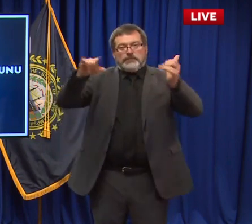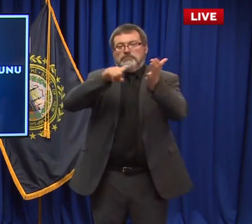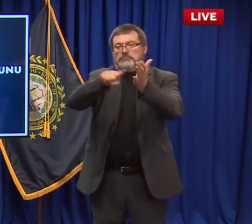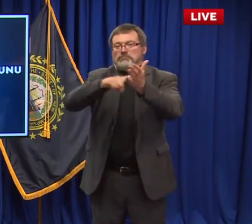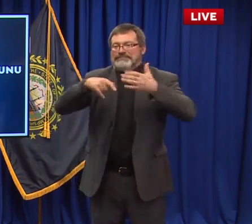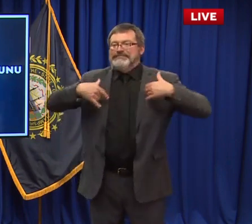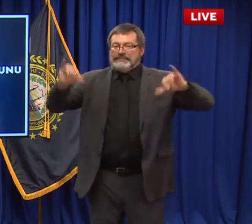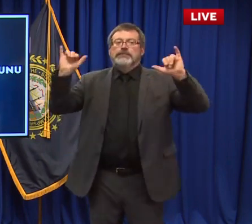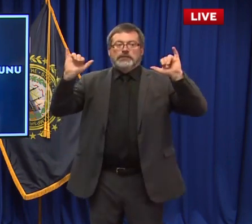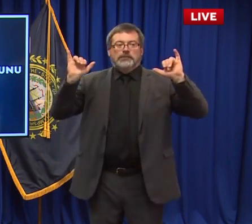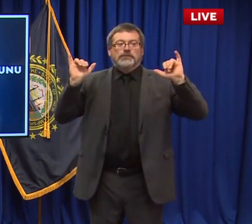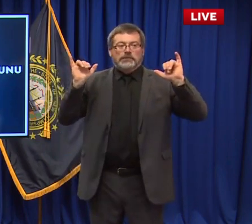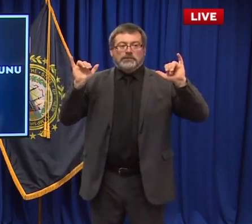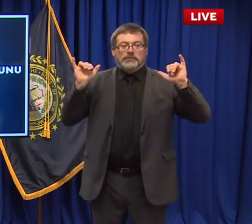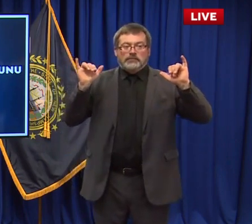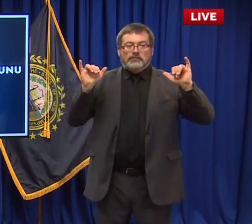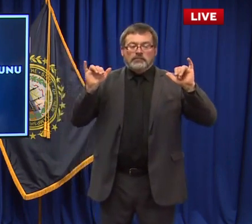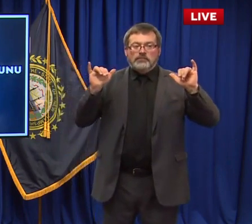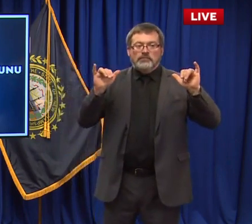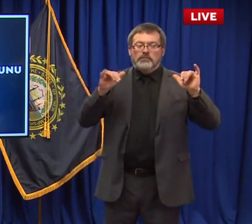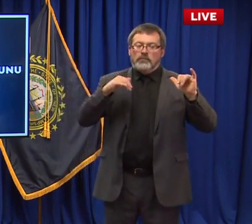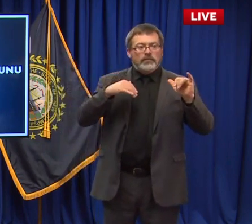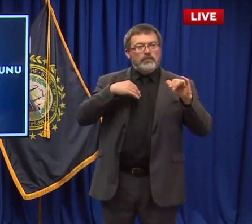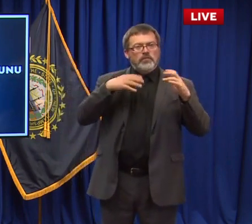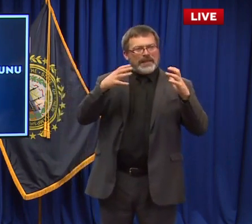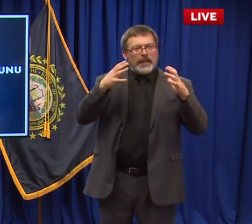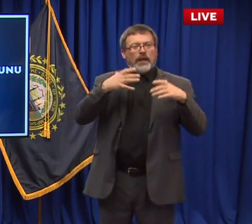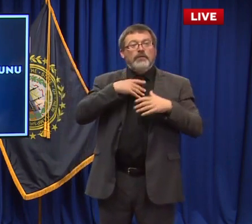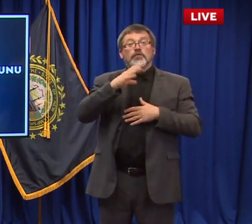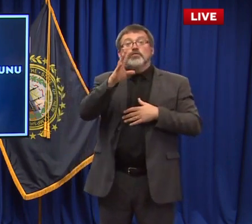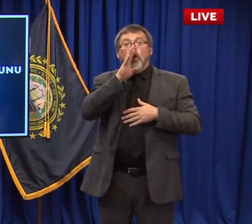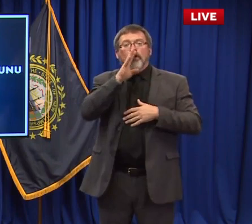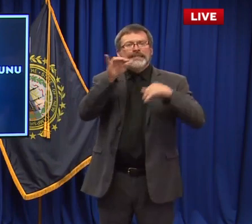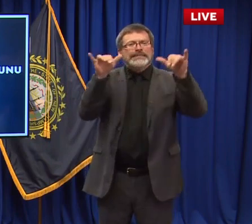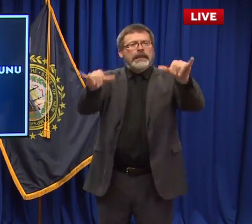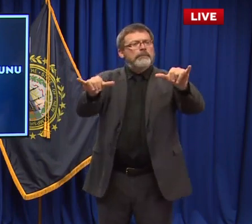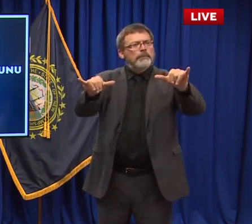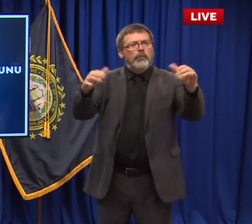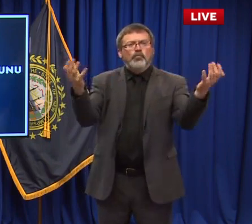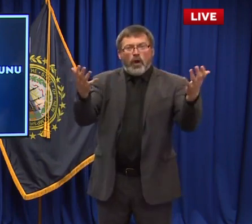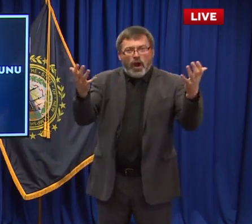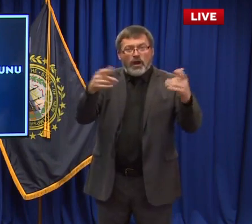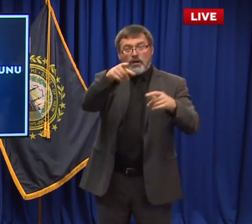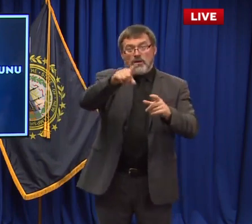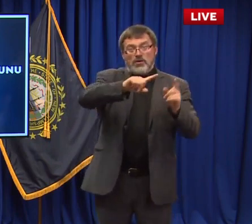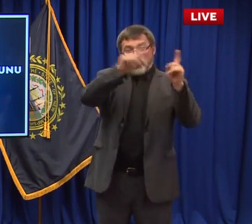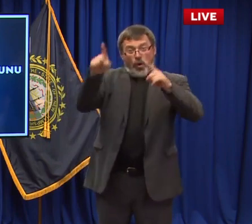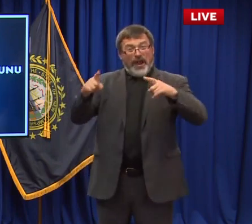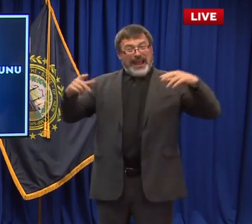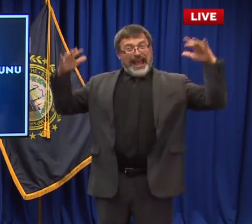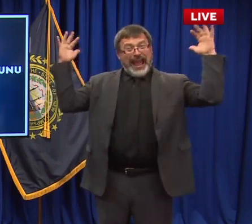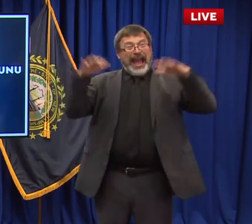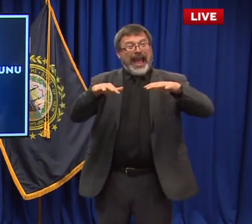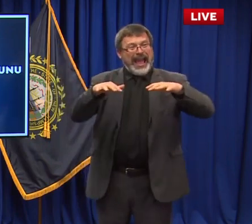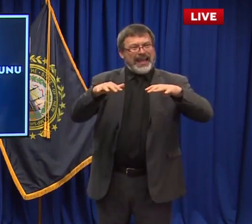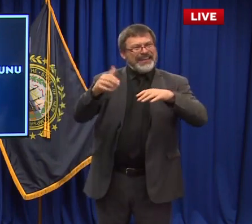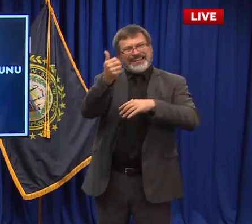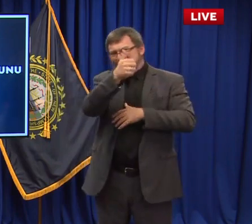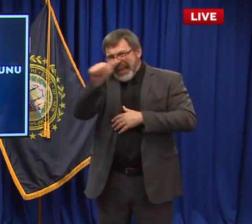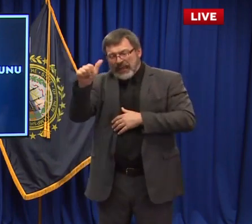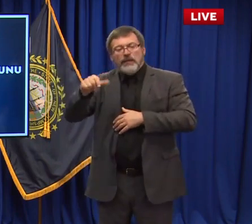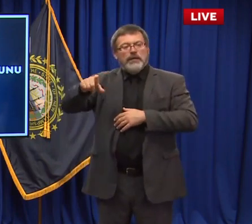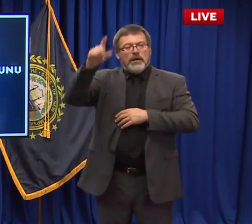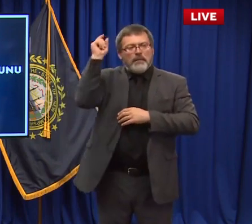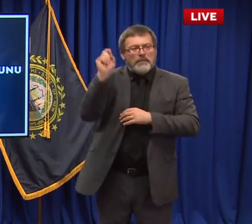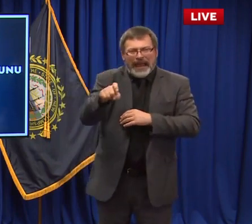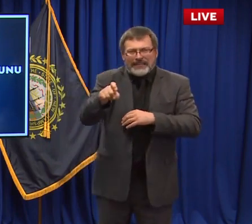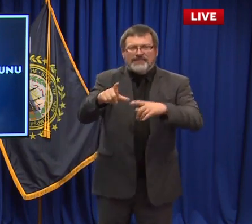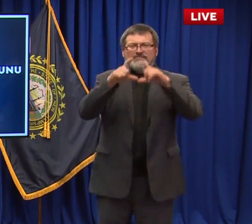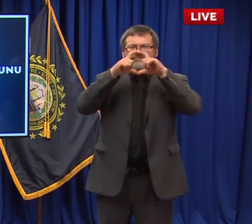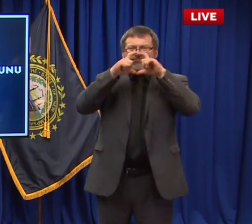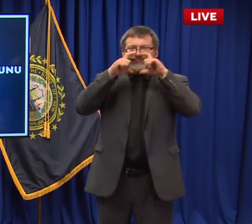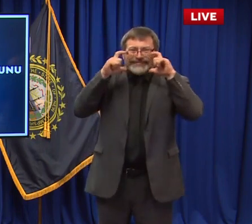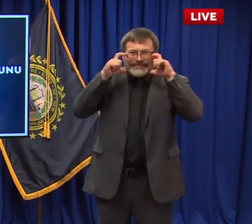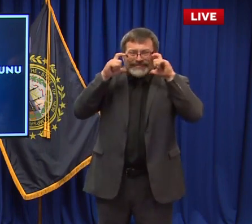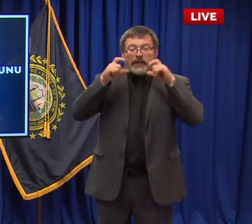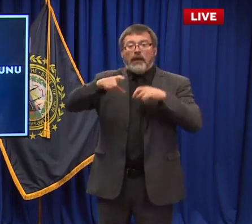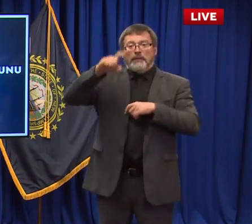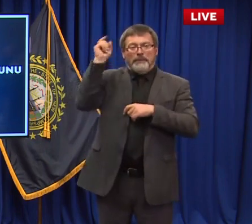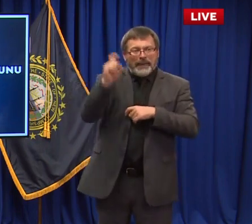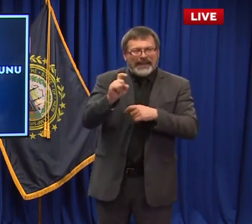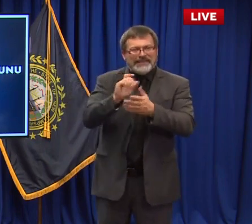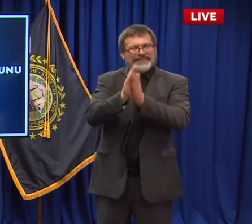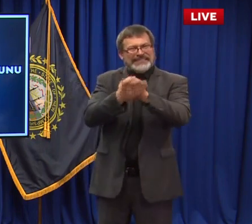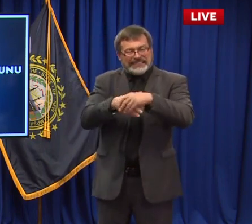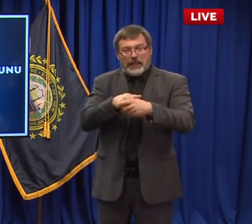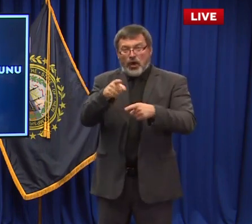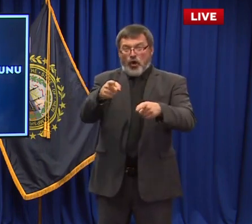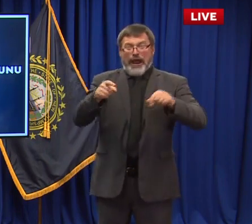WE GO BACK TO THE FACT THAT ANYBODY ATTENDING ANY KIND OF GROUP EVENT, WHETHER A PROTEST OR RALLY, NEEDS TO WEAR CLOTH OR SHOULD WEAR A CLOTH FACE COVERING TO BE PRACTICING